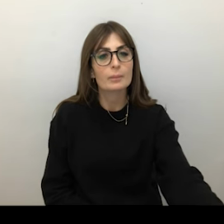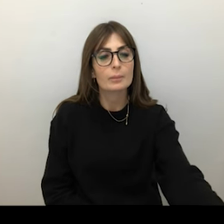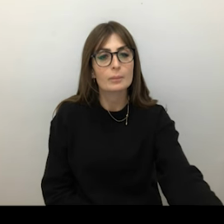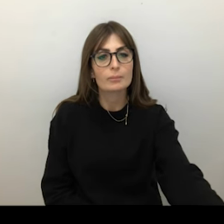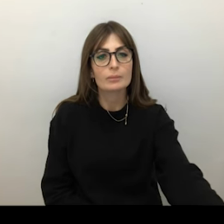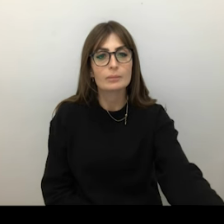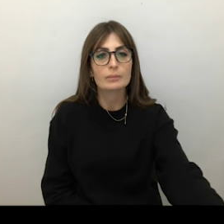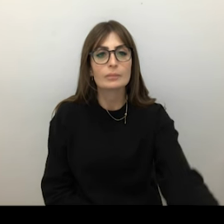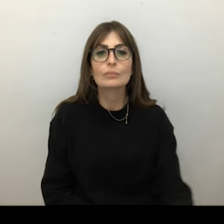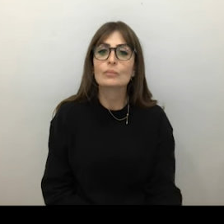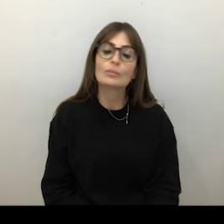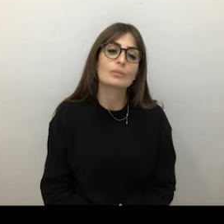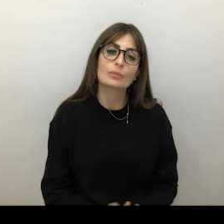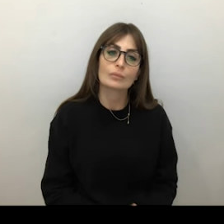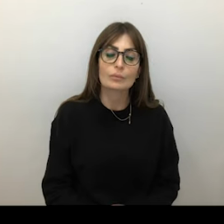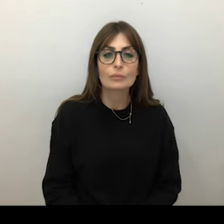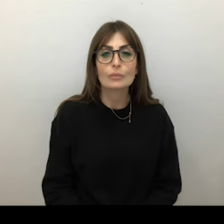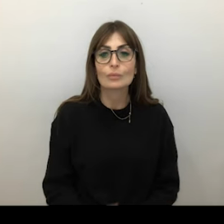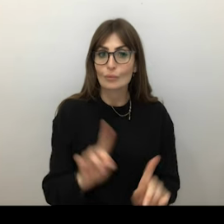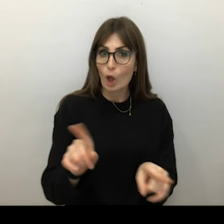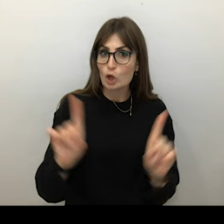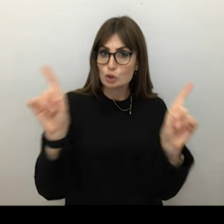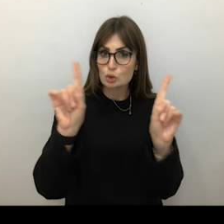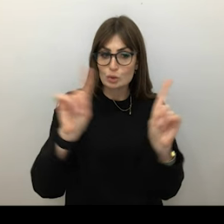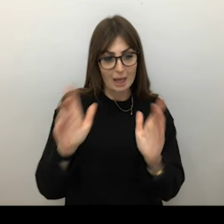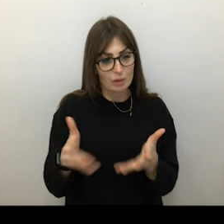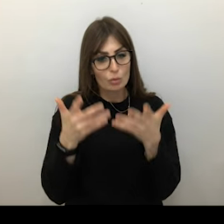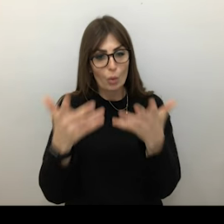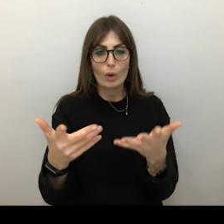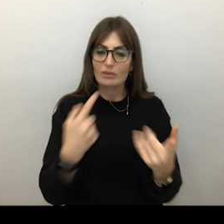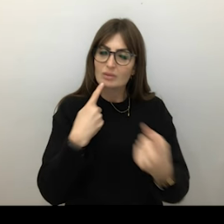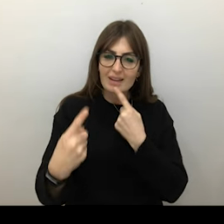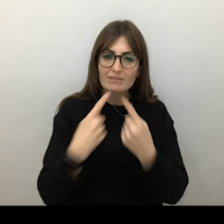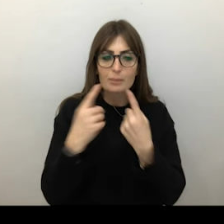So, today we're going to give you an overview of the fund,